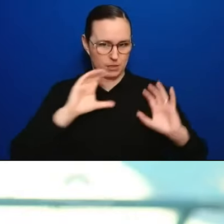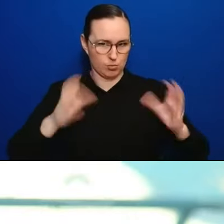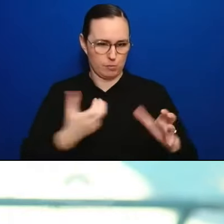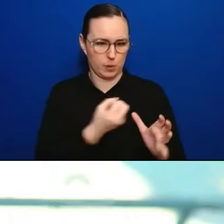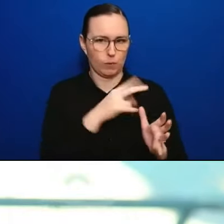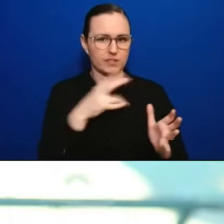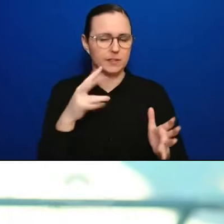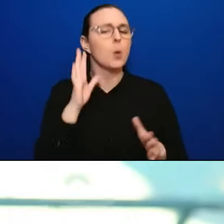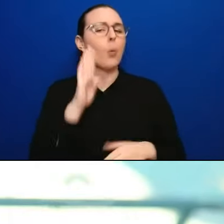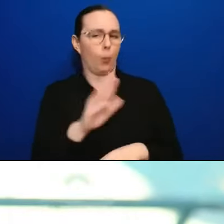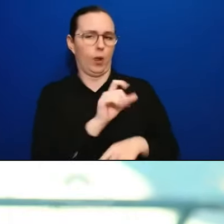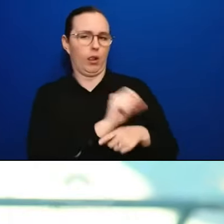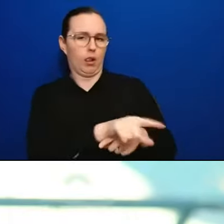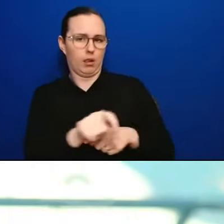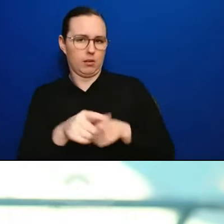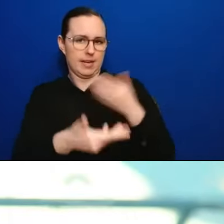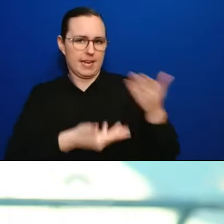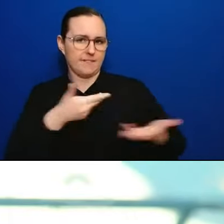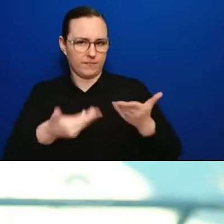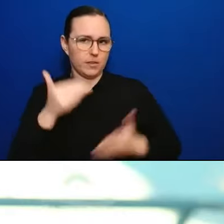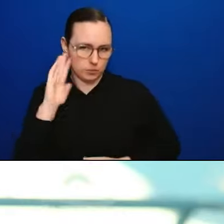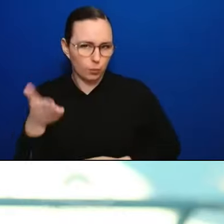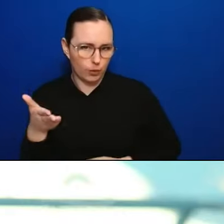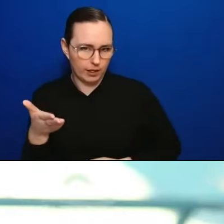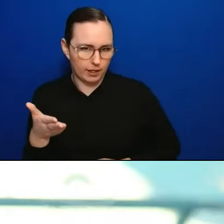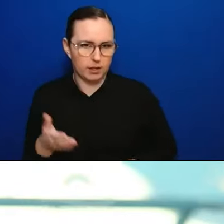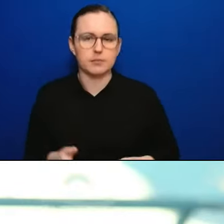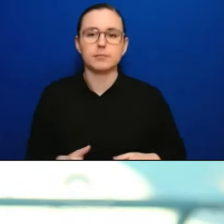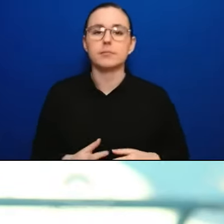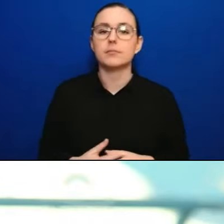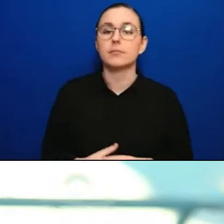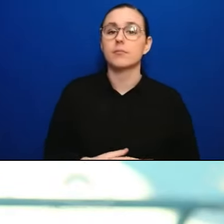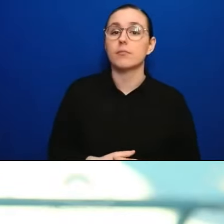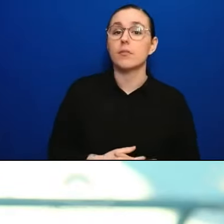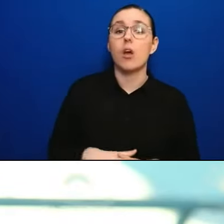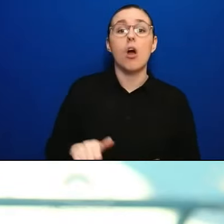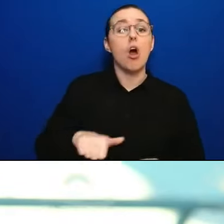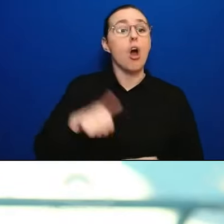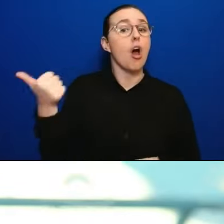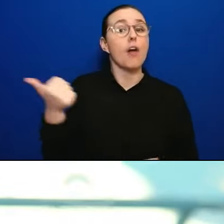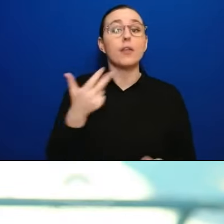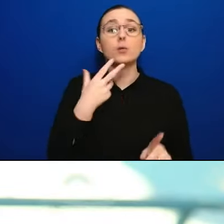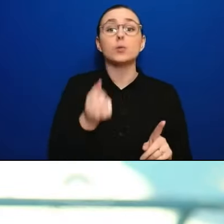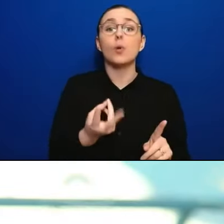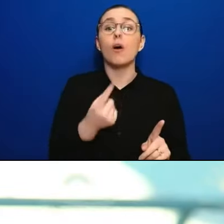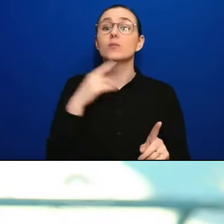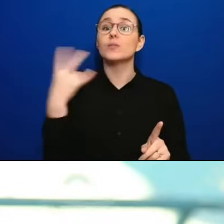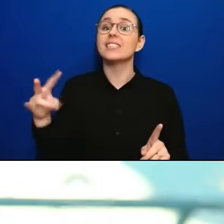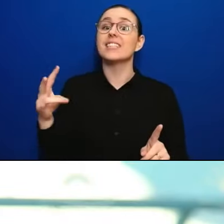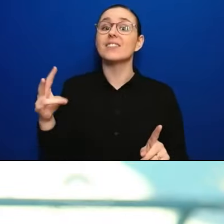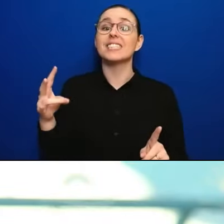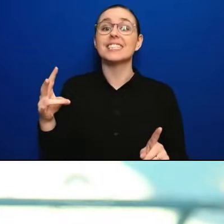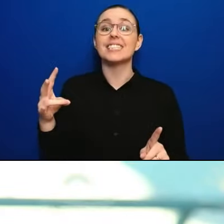So that will affect some people who are immune compromised in that age group and you'll be receiving your invitations for